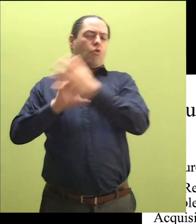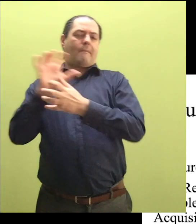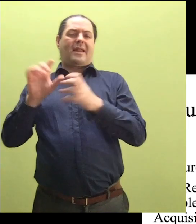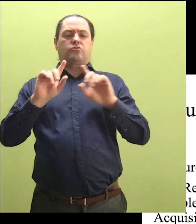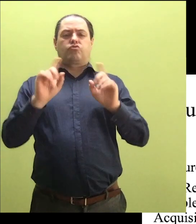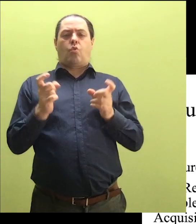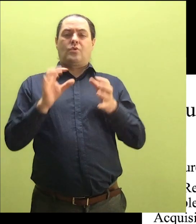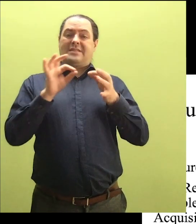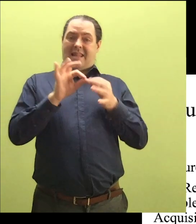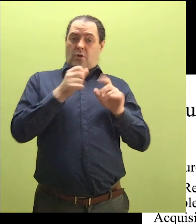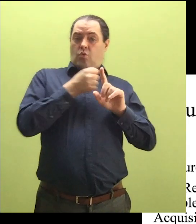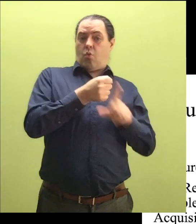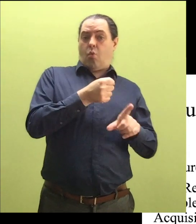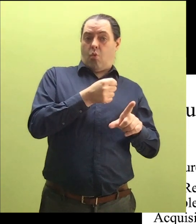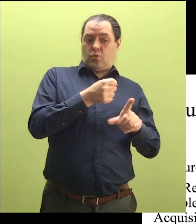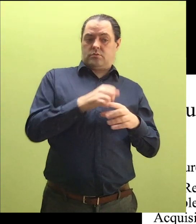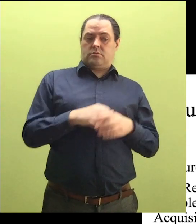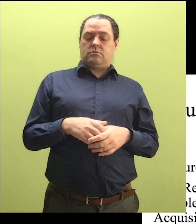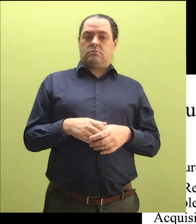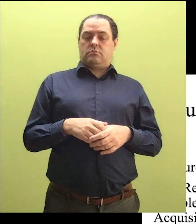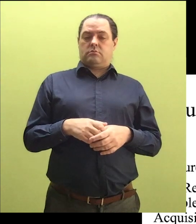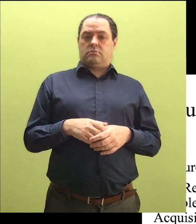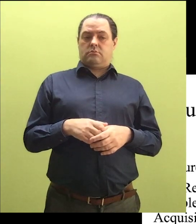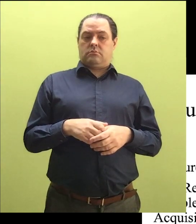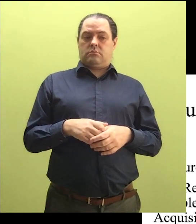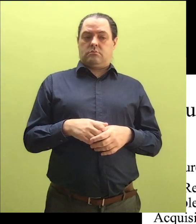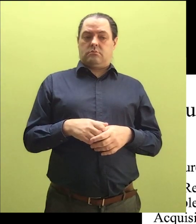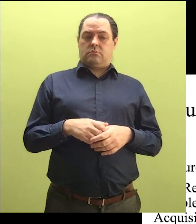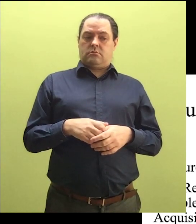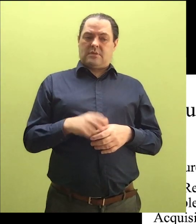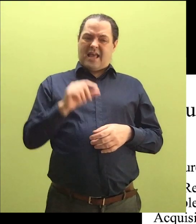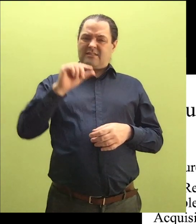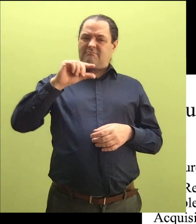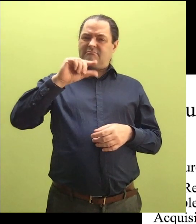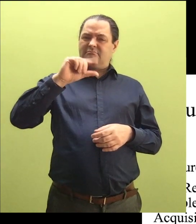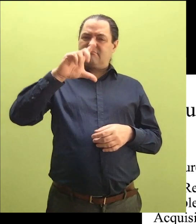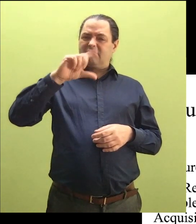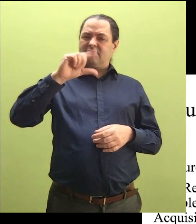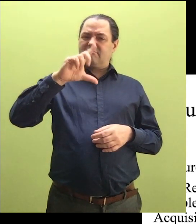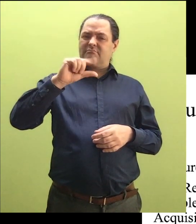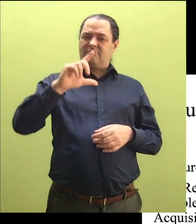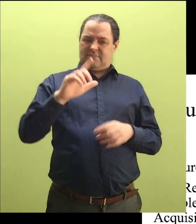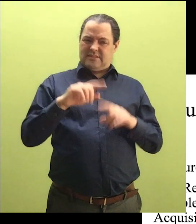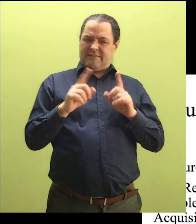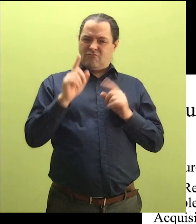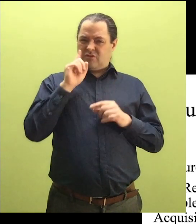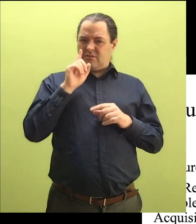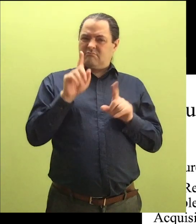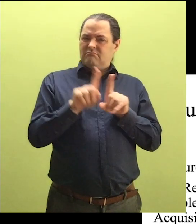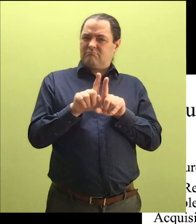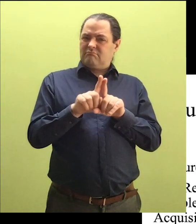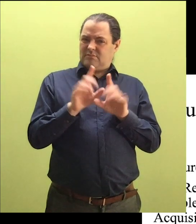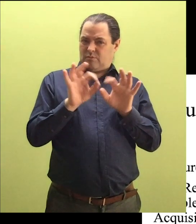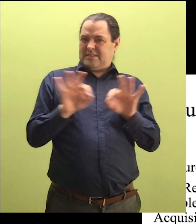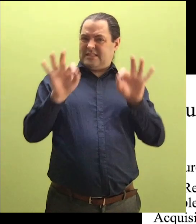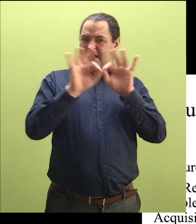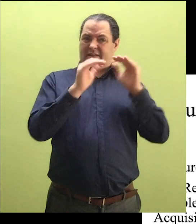the effect sizes of the two age effect position groups is indeed significant. Figure 4 is our model with random effects